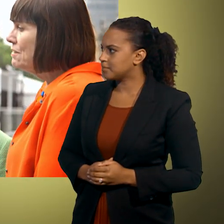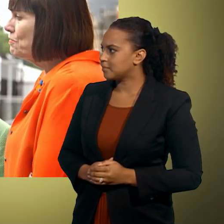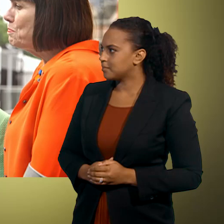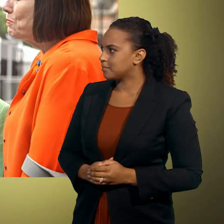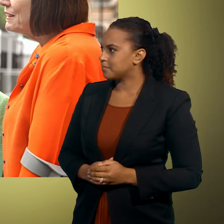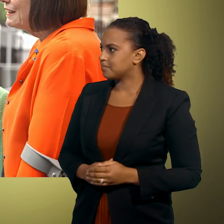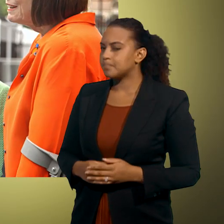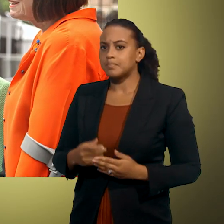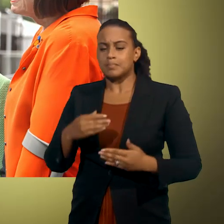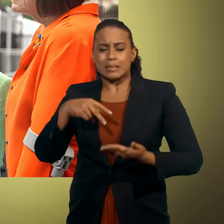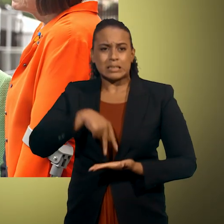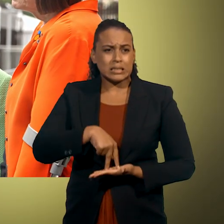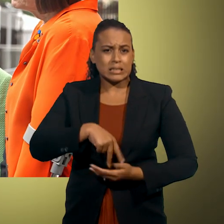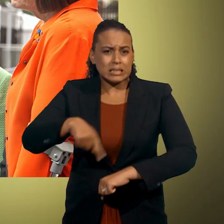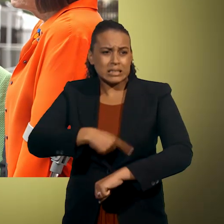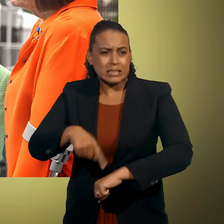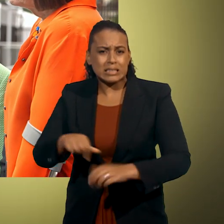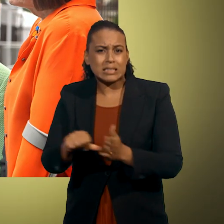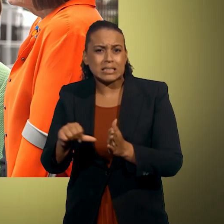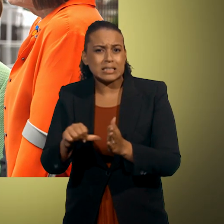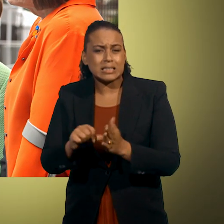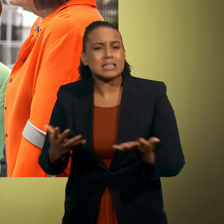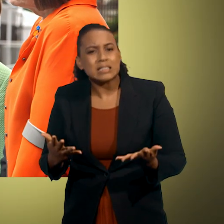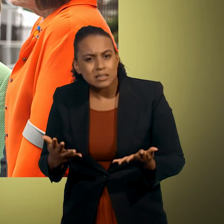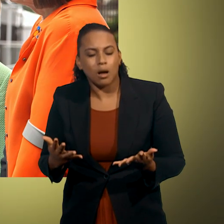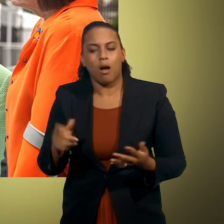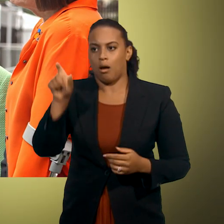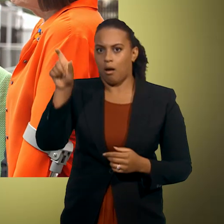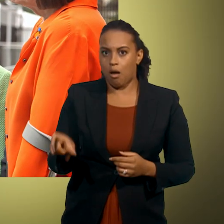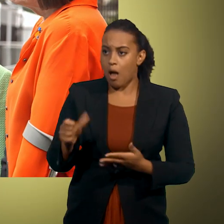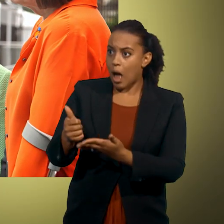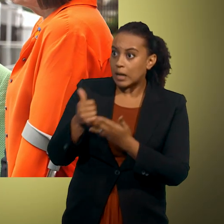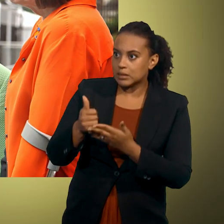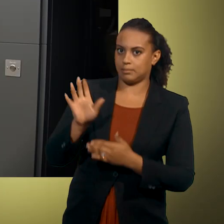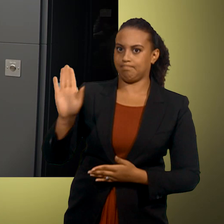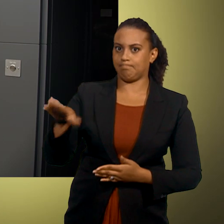If you have difficulty standing for long periods, please speak to a Visitor Assistant.